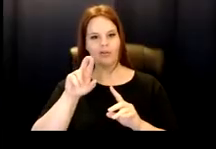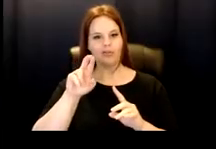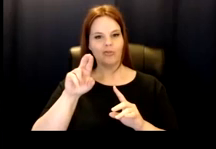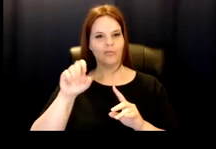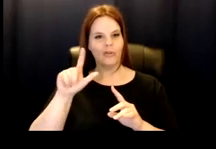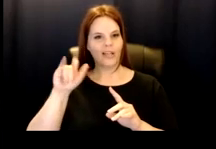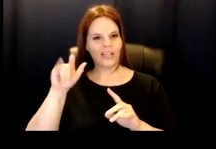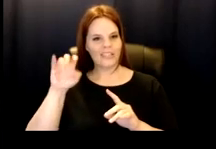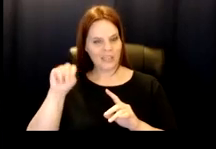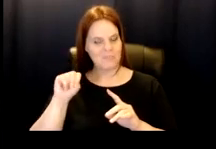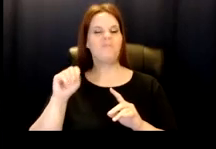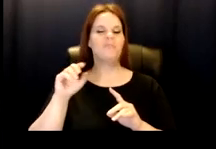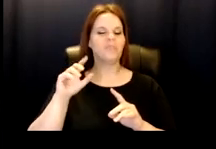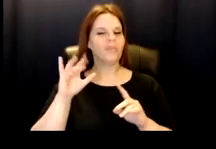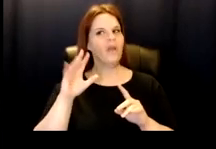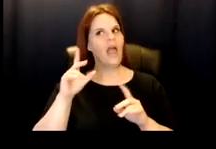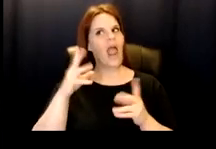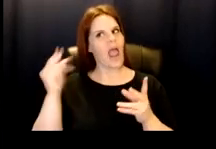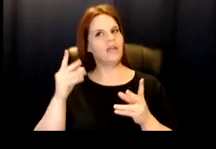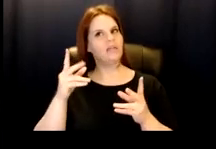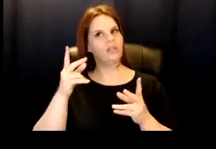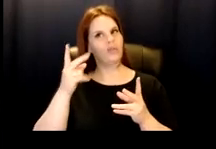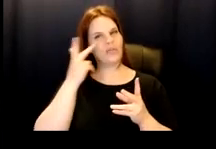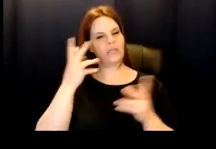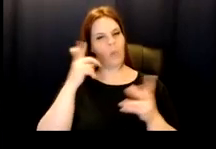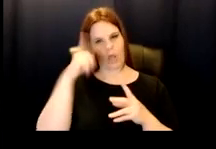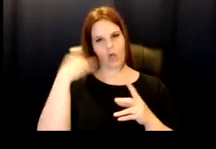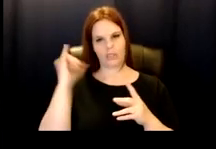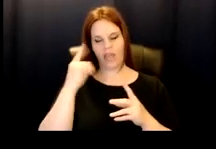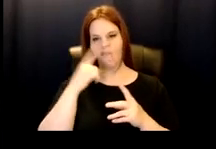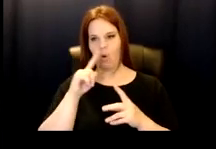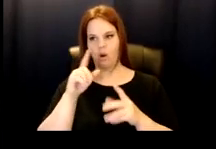like for consumers in the real world. So the current findings certainly have relevance